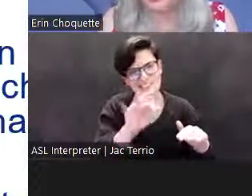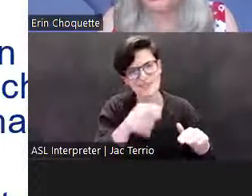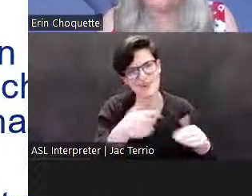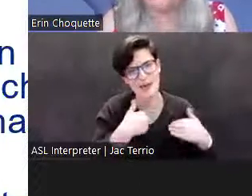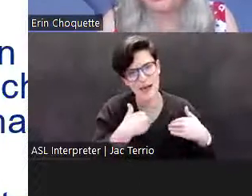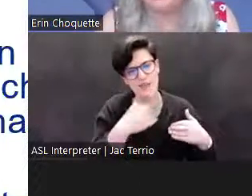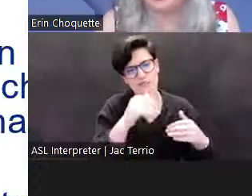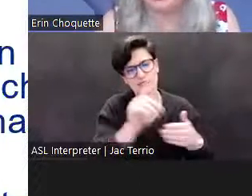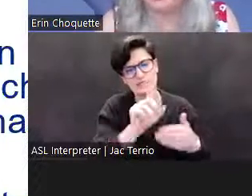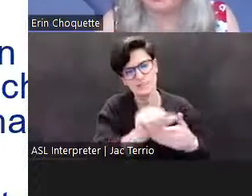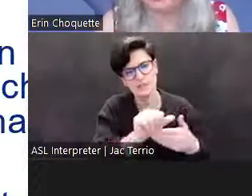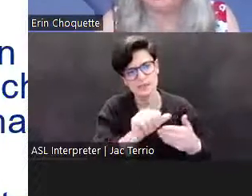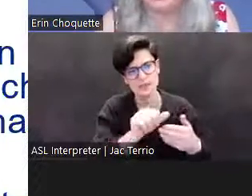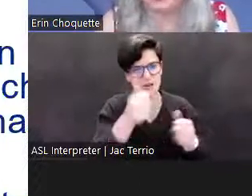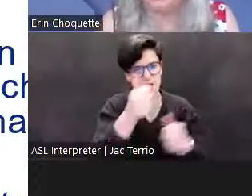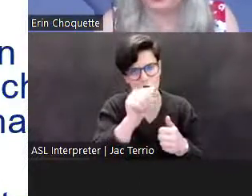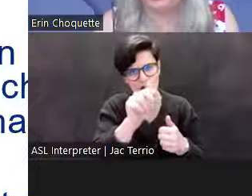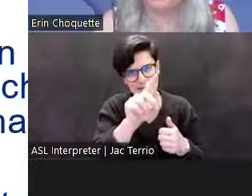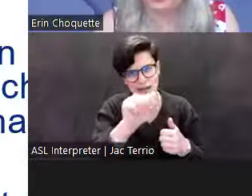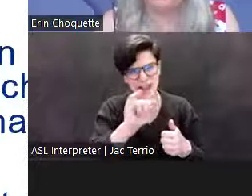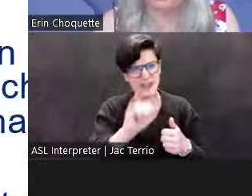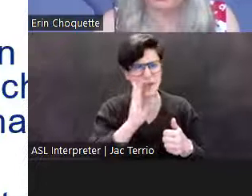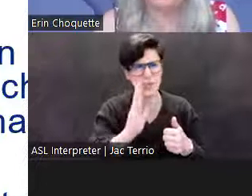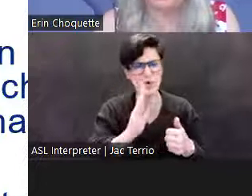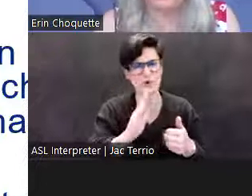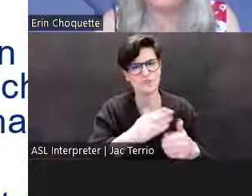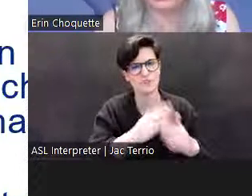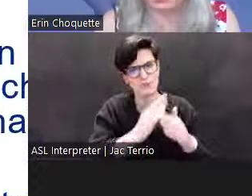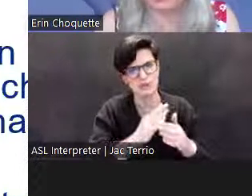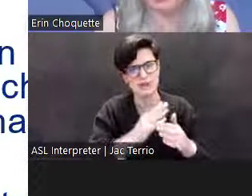15:46:53 That prevents that individual from engaging in 3 or more activities of daily